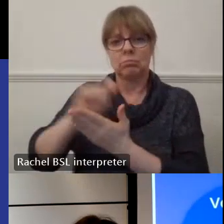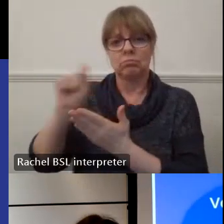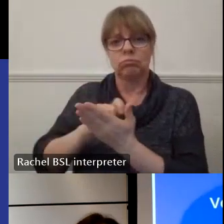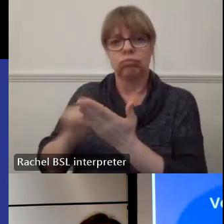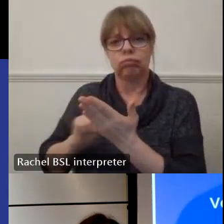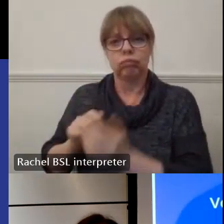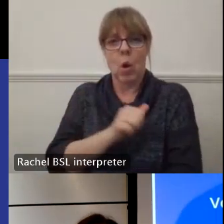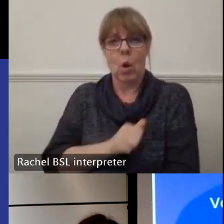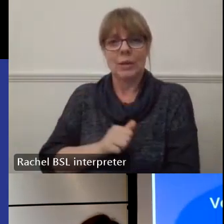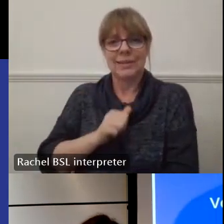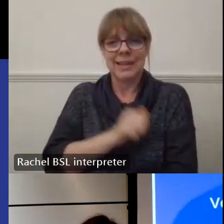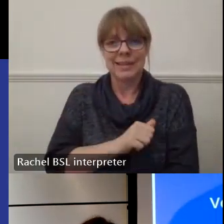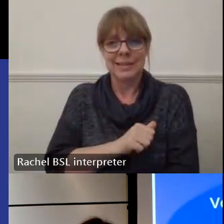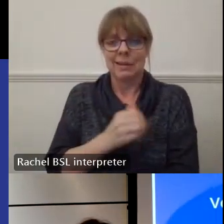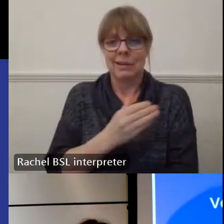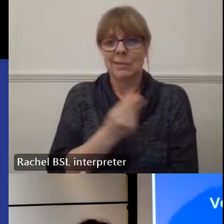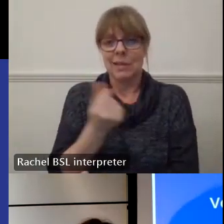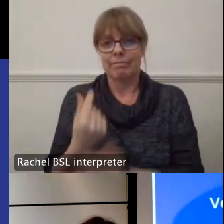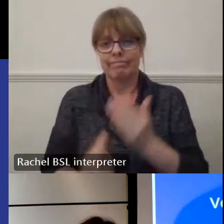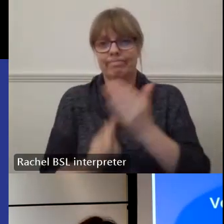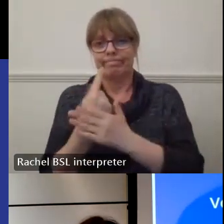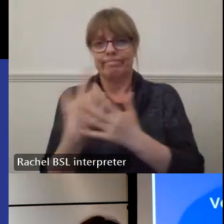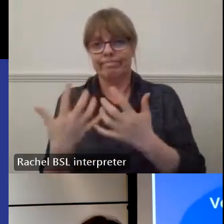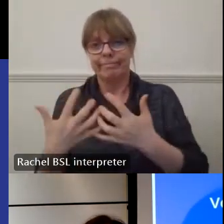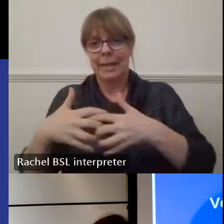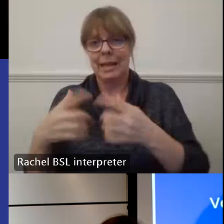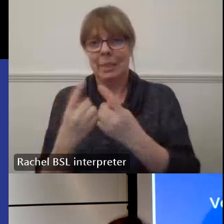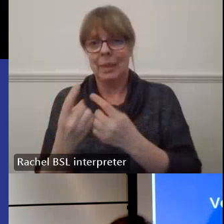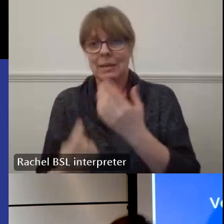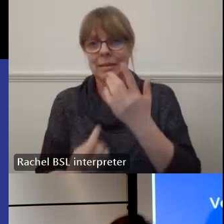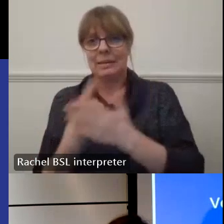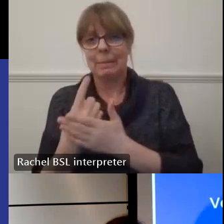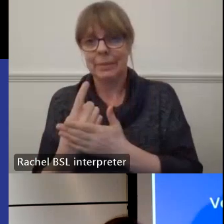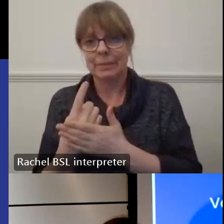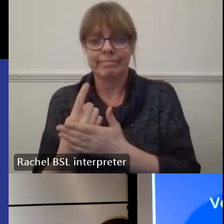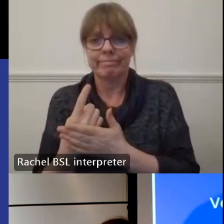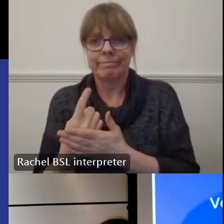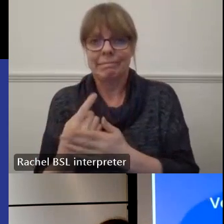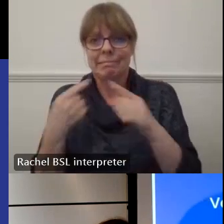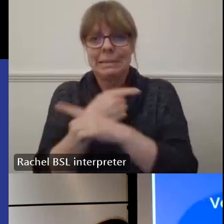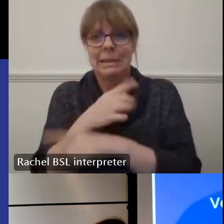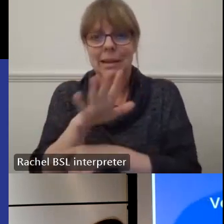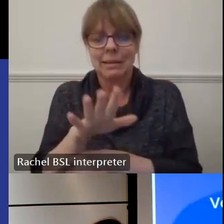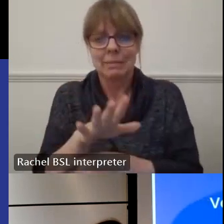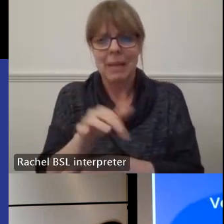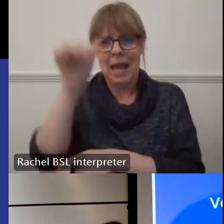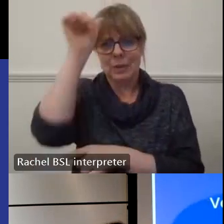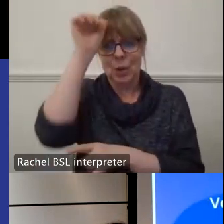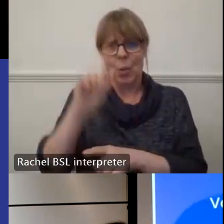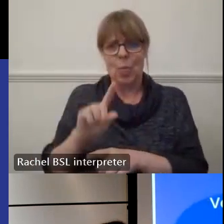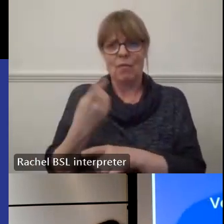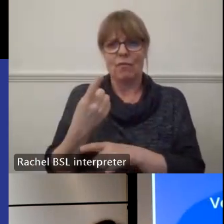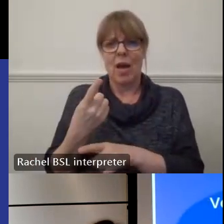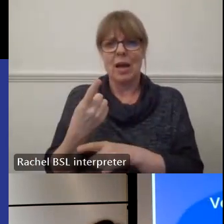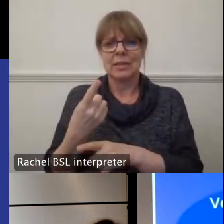We had a couple of glitches today. I want to apologise for the people on Teams. I know that in the first breakout rooms, Teams is weird.